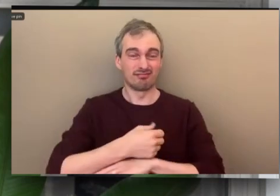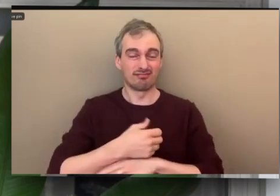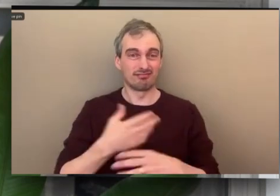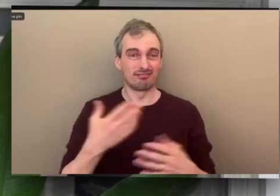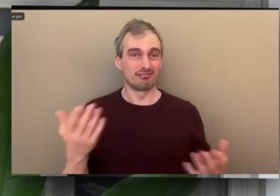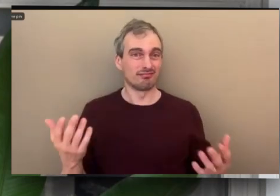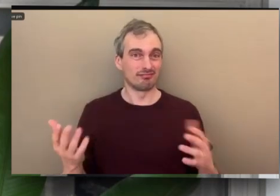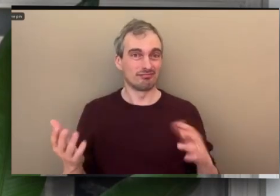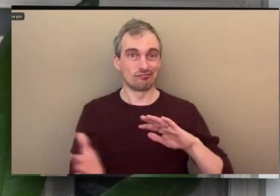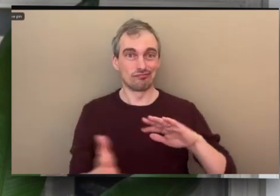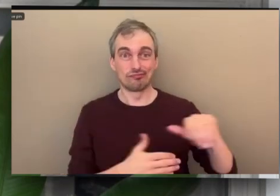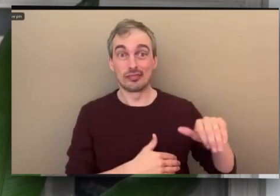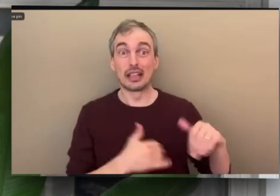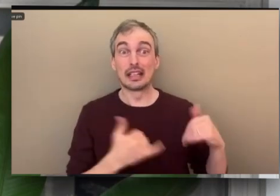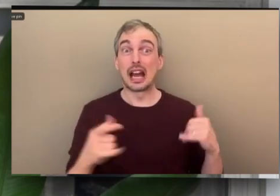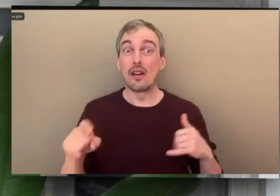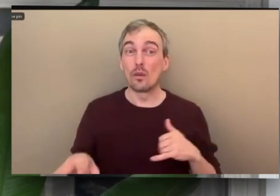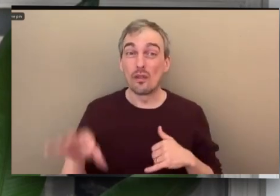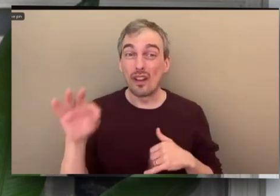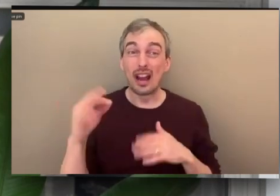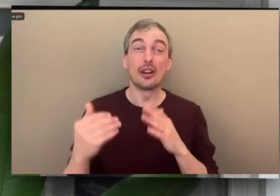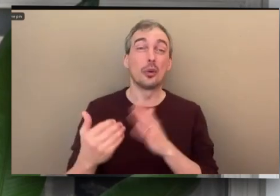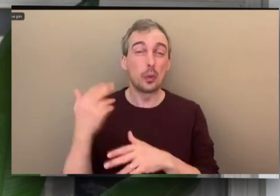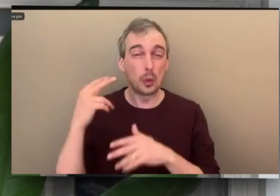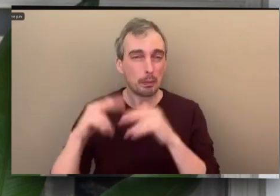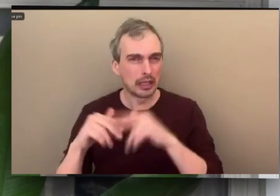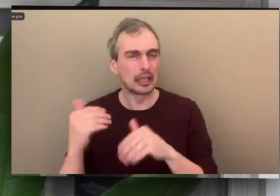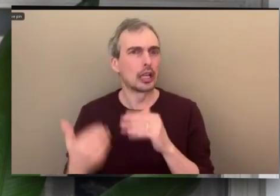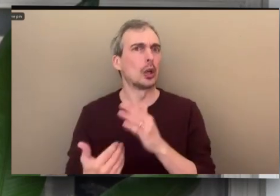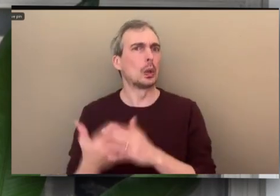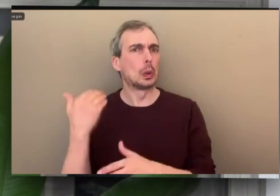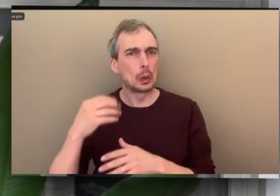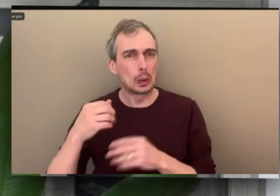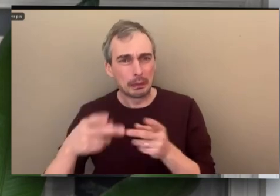And throughout that journey, again, the importance of what accessibility is,